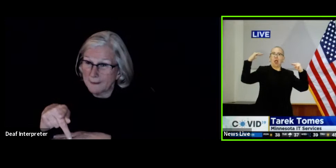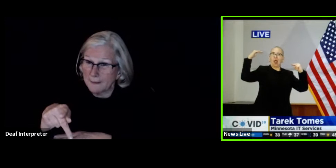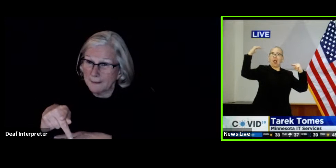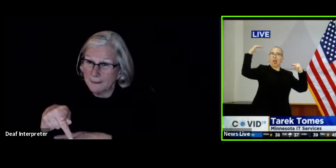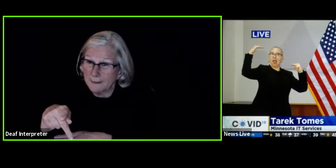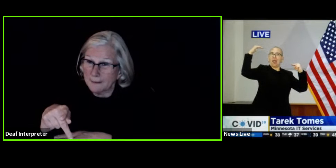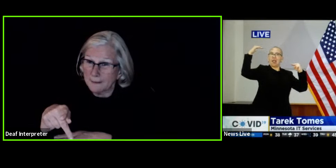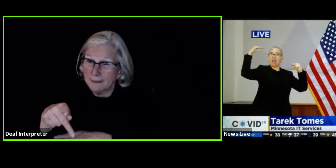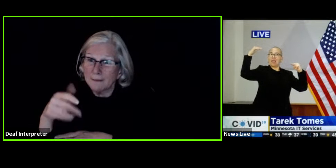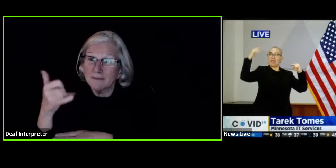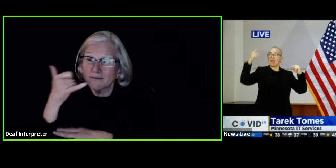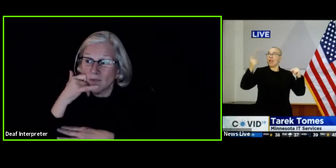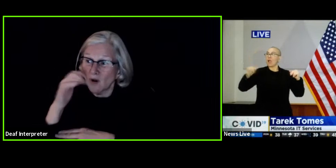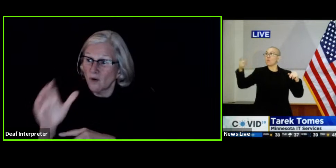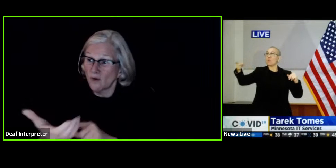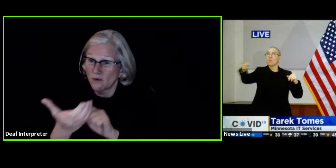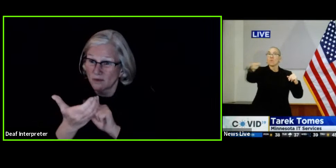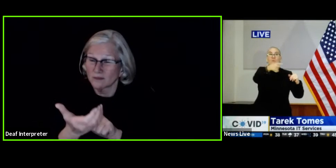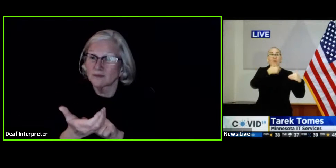THAT BRINGS A PHONE